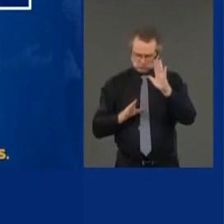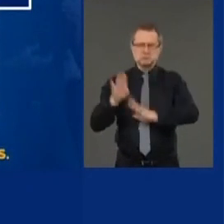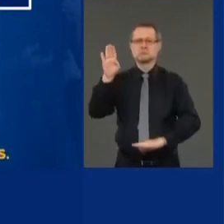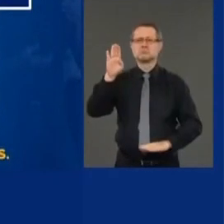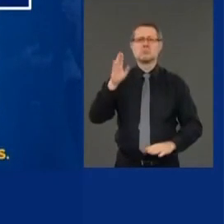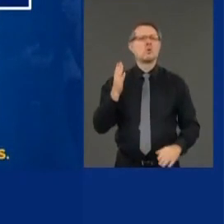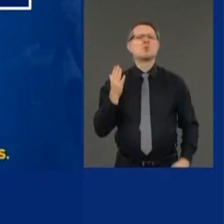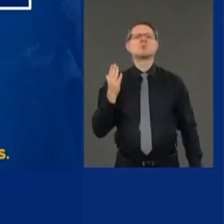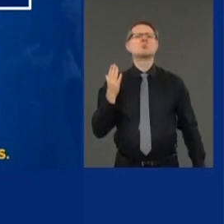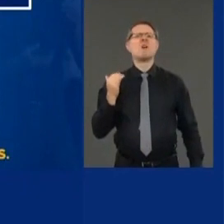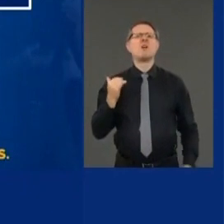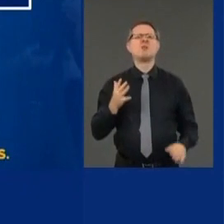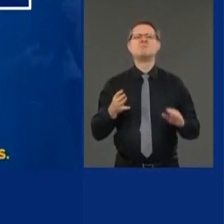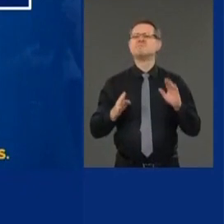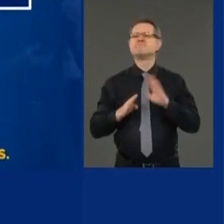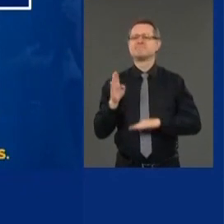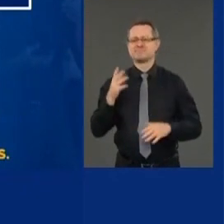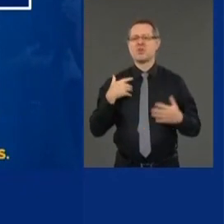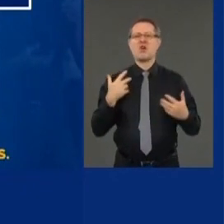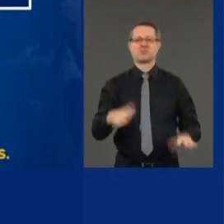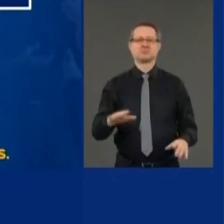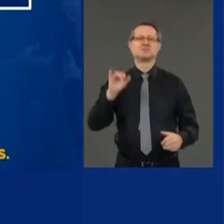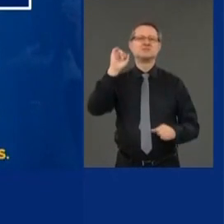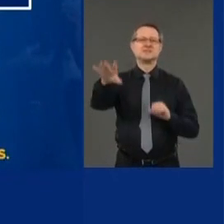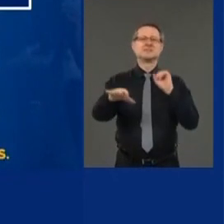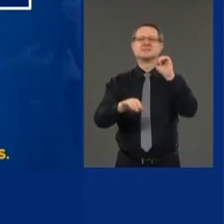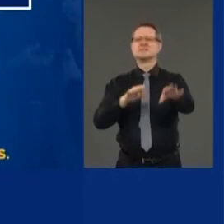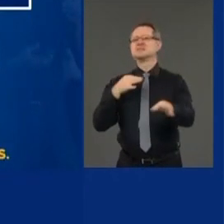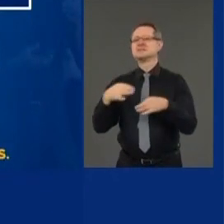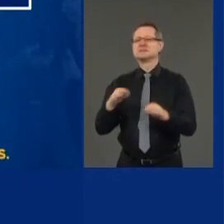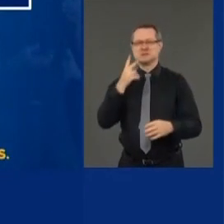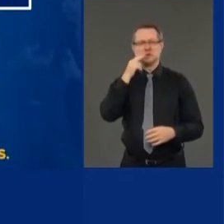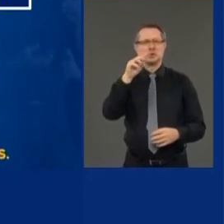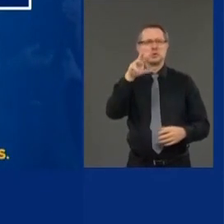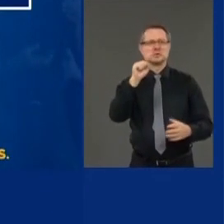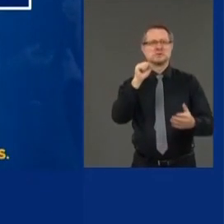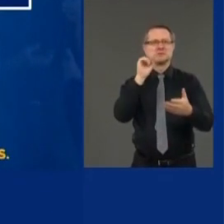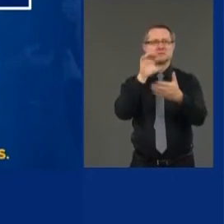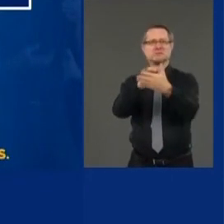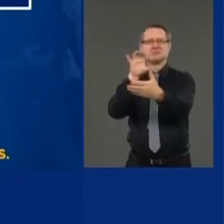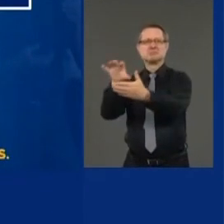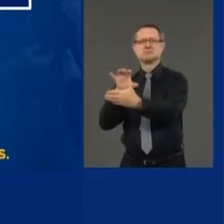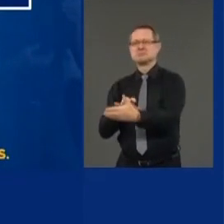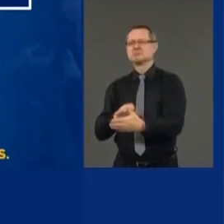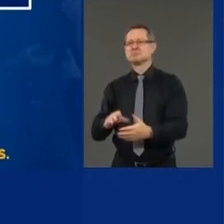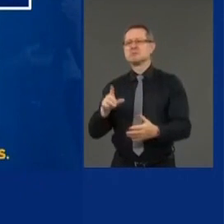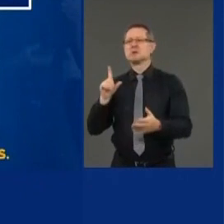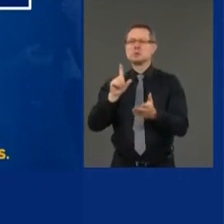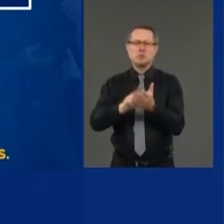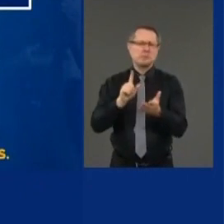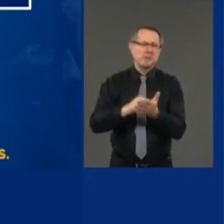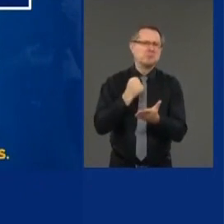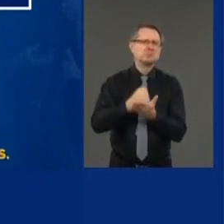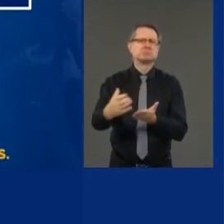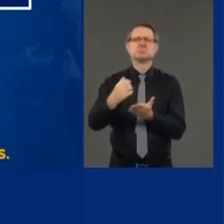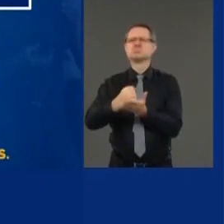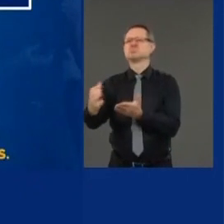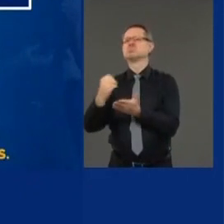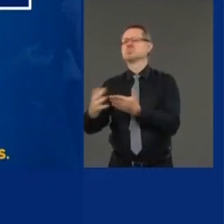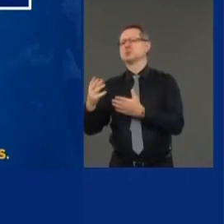BETTER A SIGNIFICANT INCREASE IN A SHORT PERIOD OF TIME. AND WE KNOW WHY.